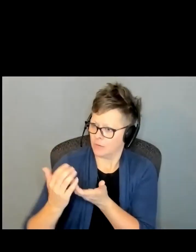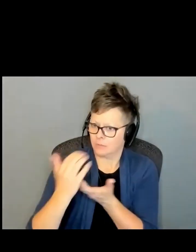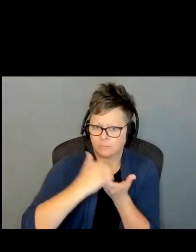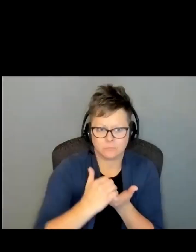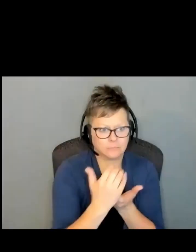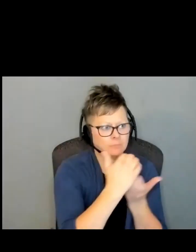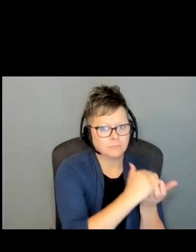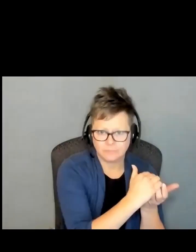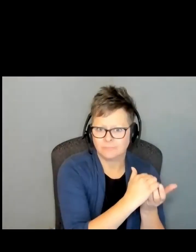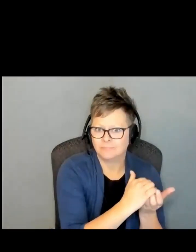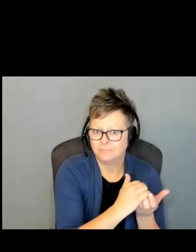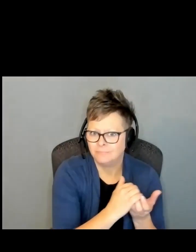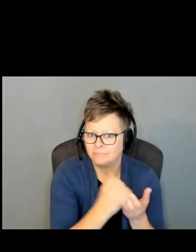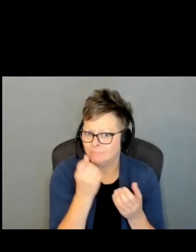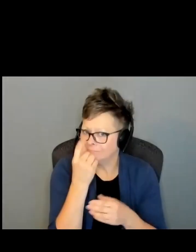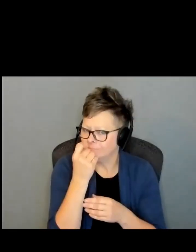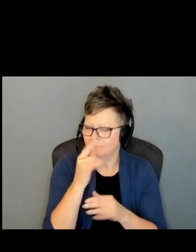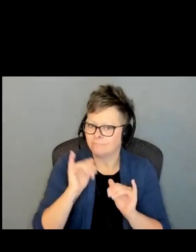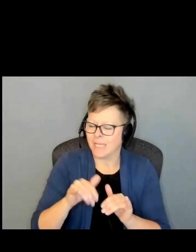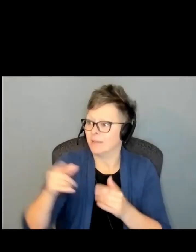and overtaxed. So, how do we build trust?